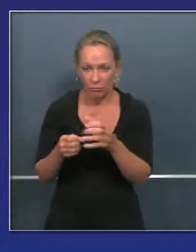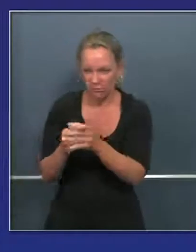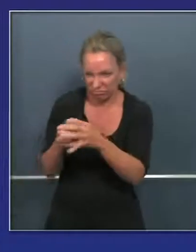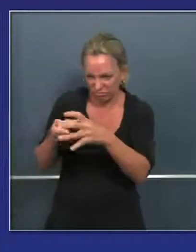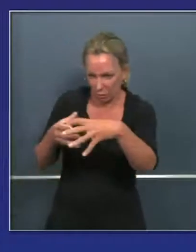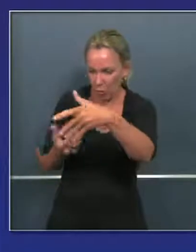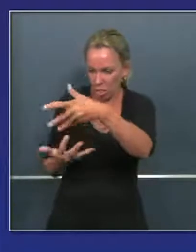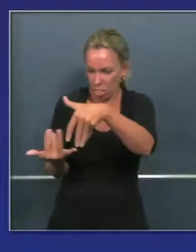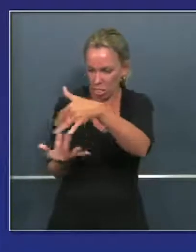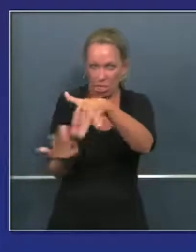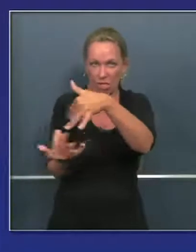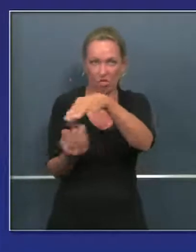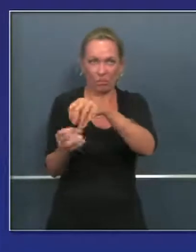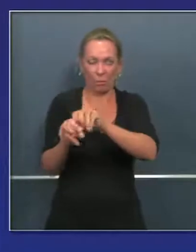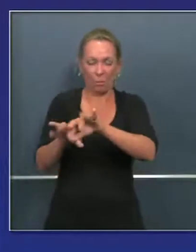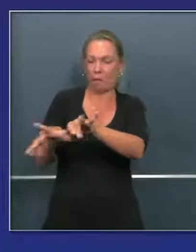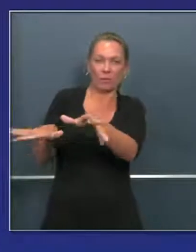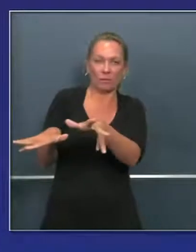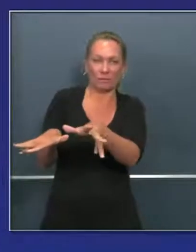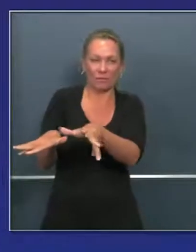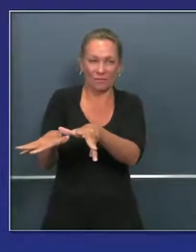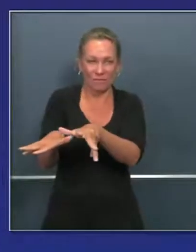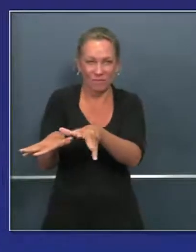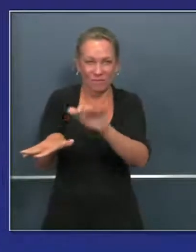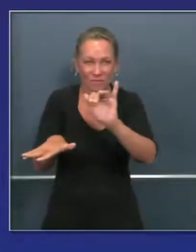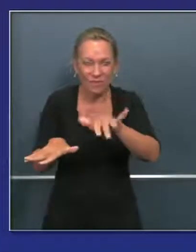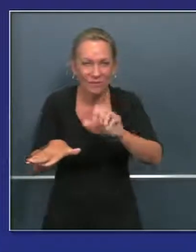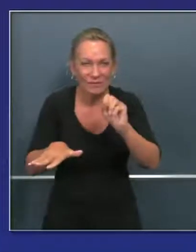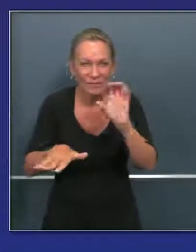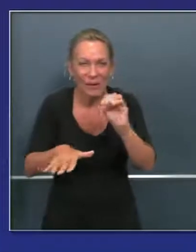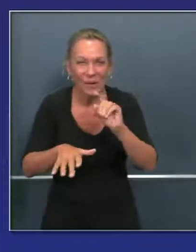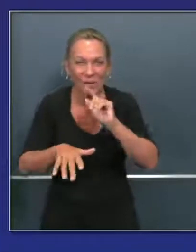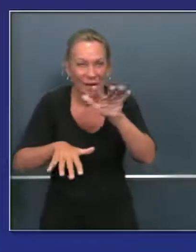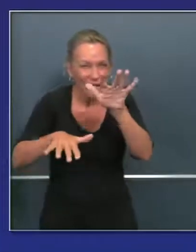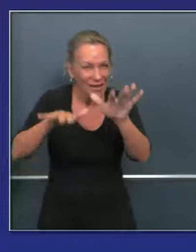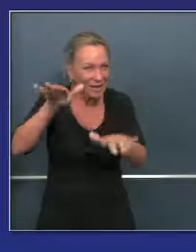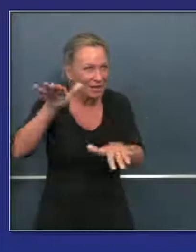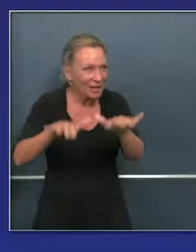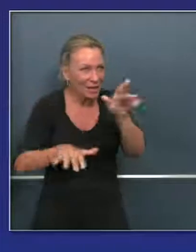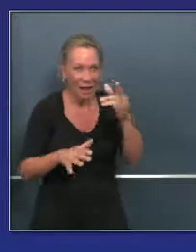why those numbers are increasing and again that's the approach there's a more sophisticated approach